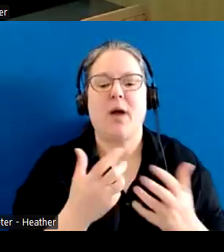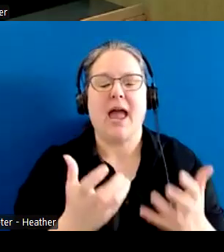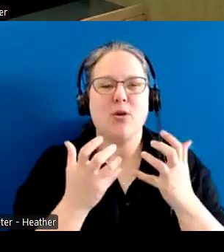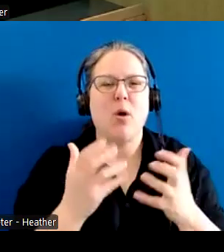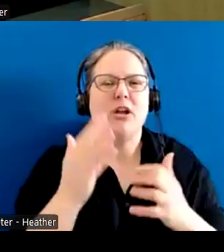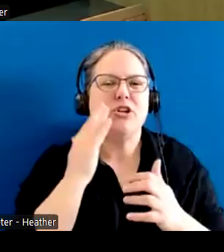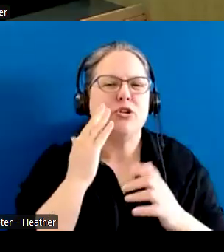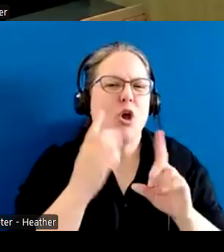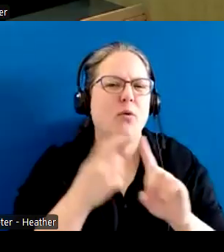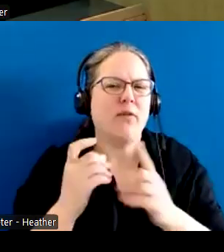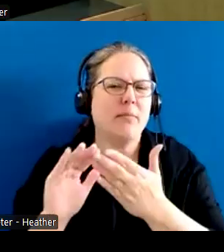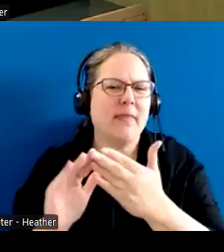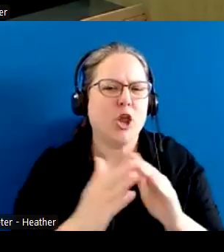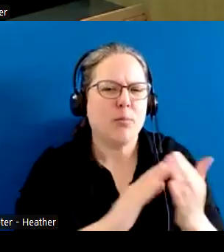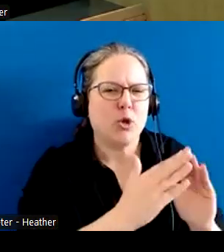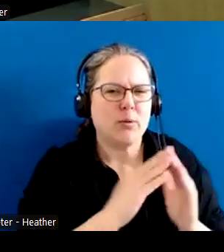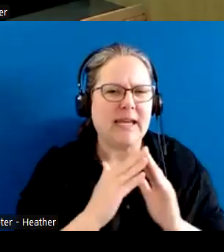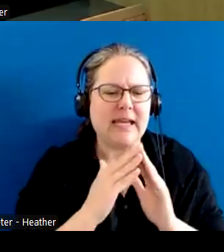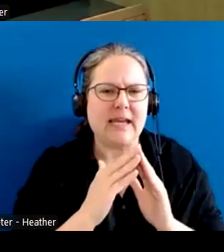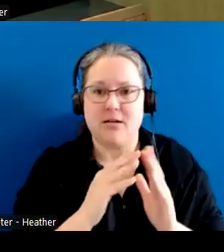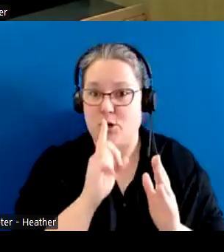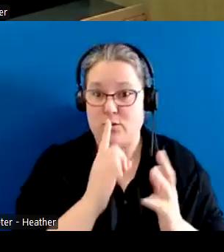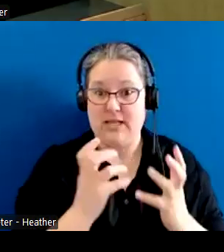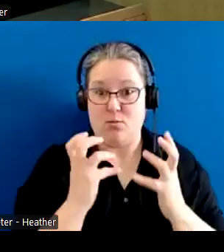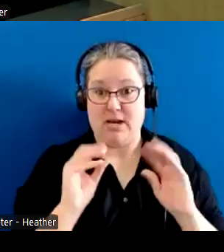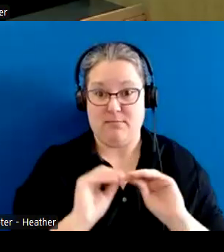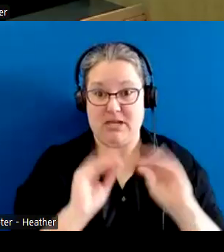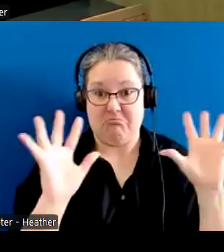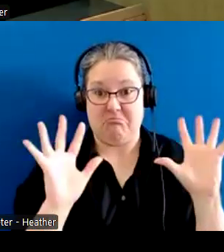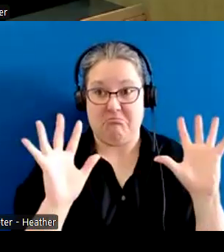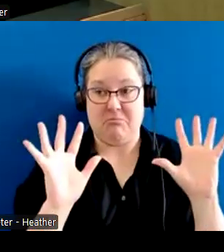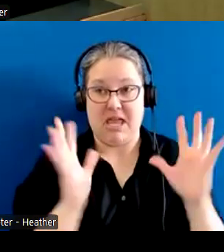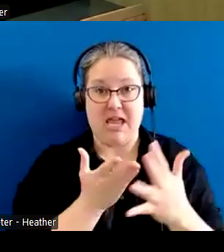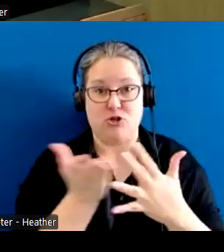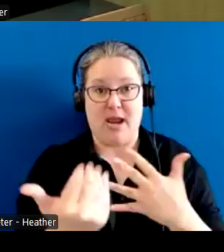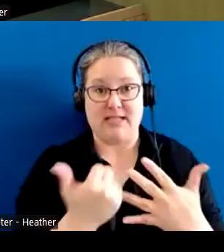to hear from the community. um you know be really transparent about all of the actions that we were